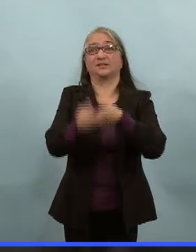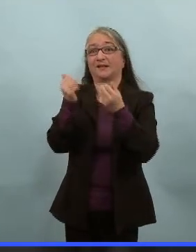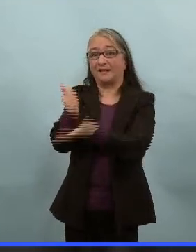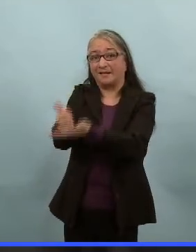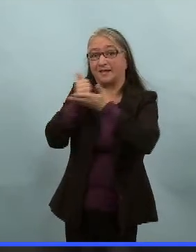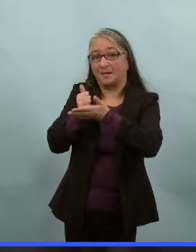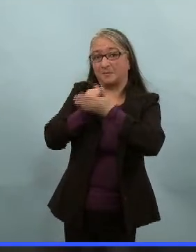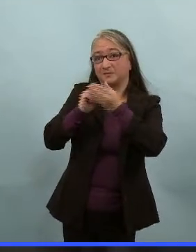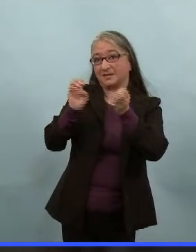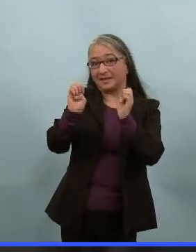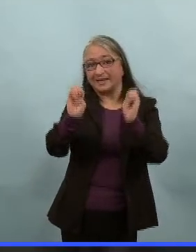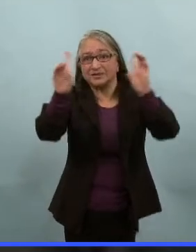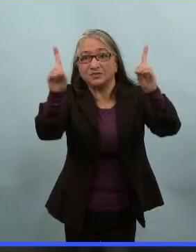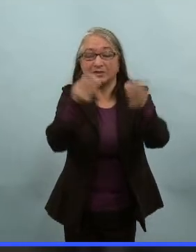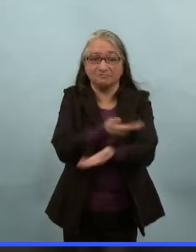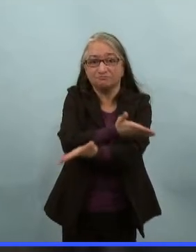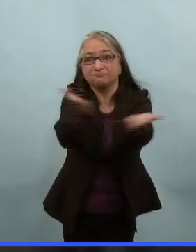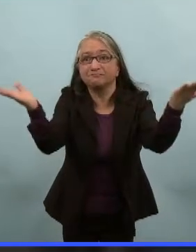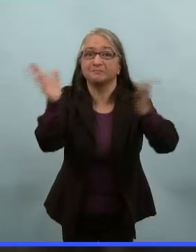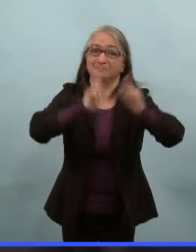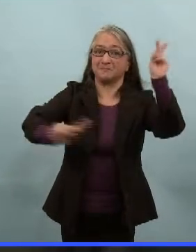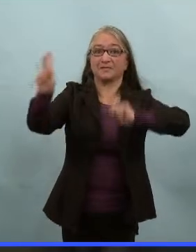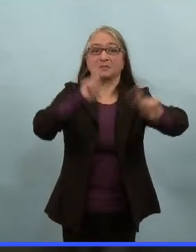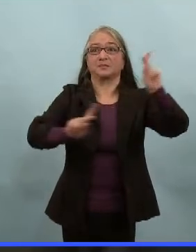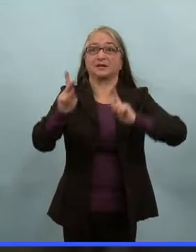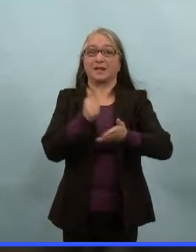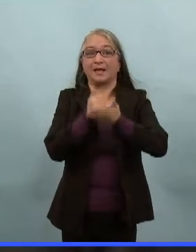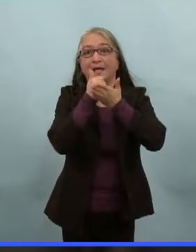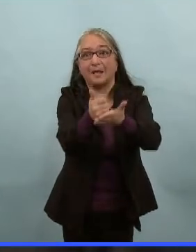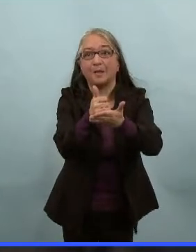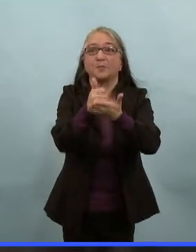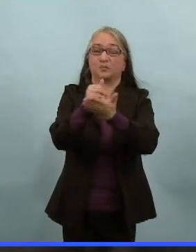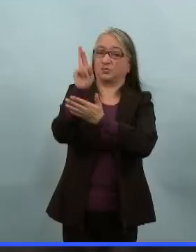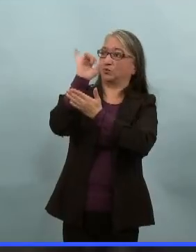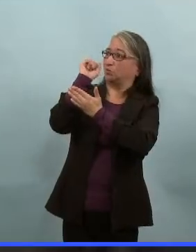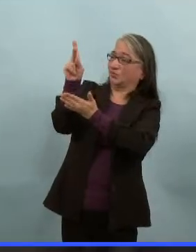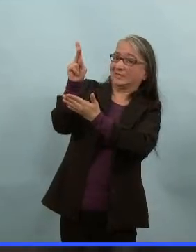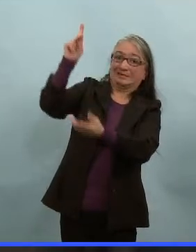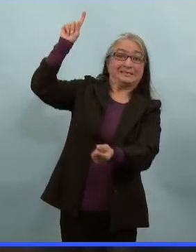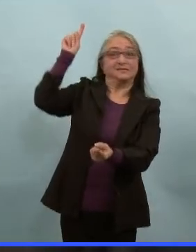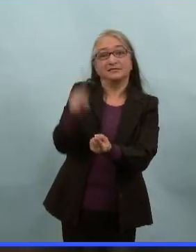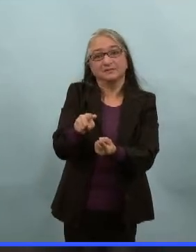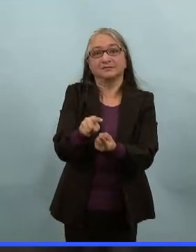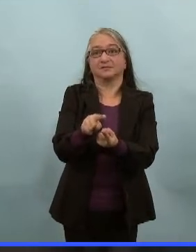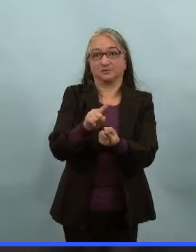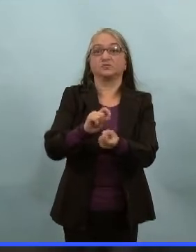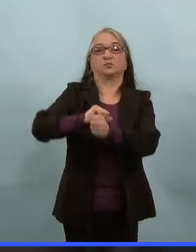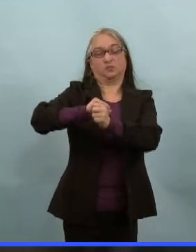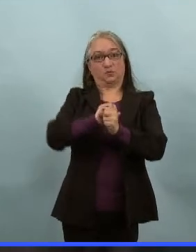help mitigate that risk of coven 19. so we want people to continue don't focus on one thing to